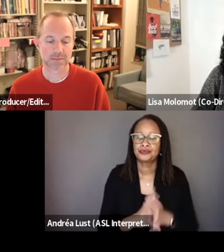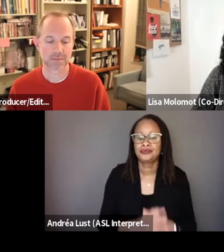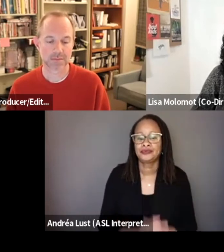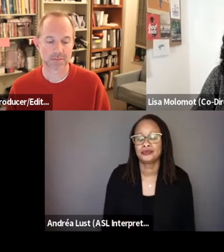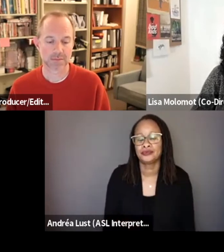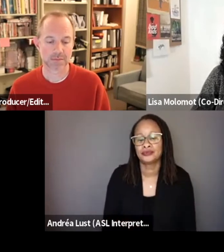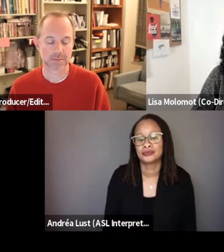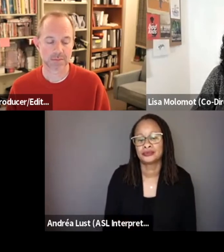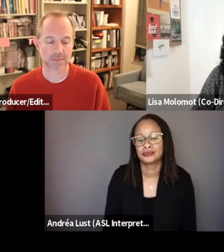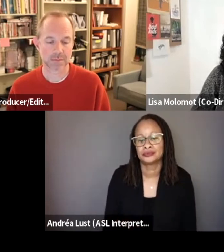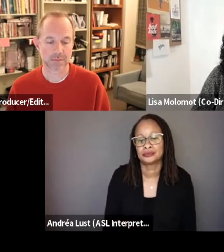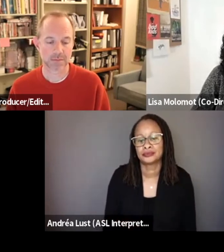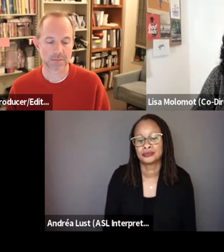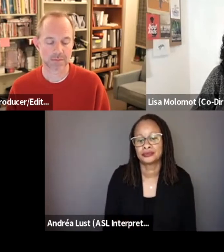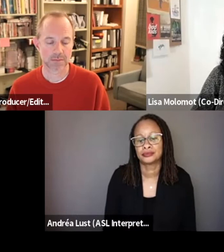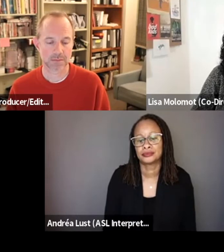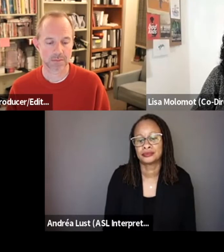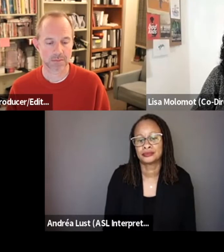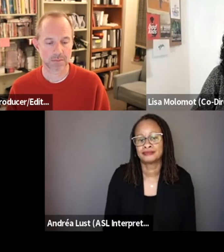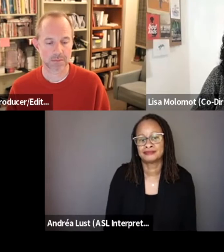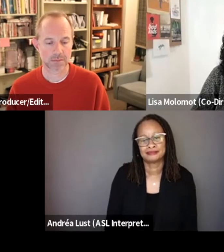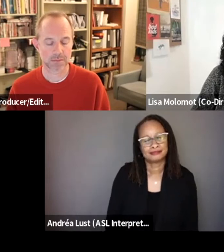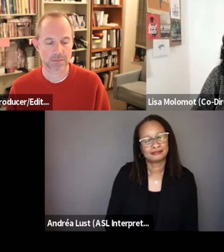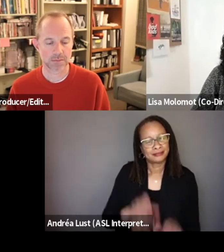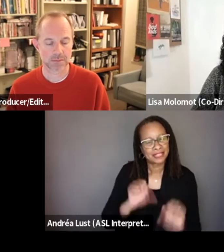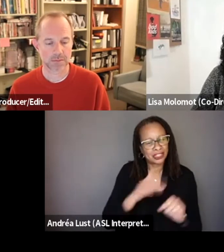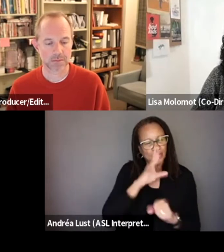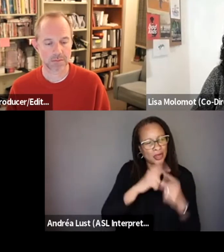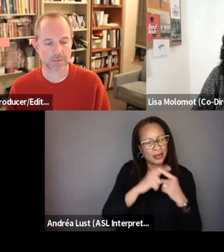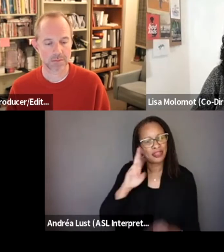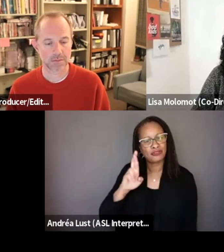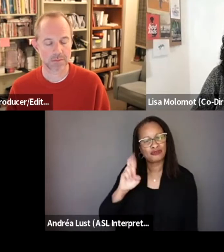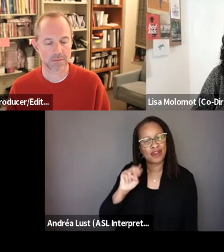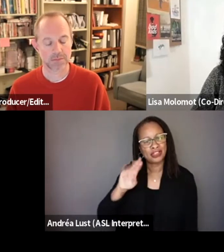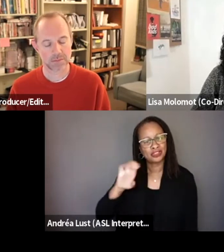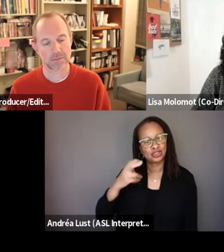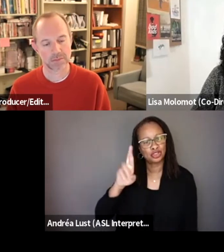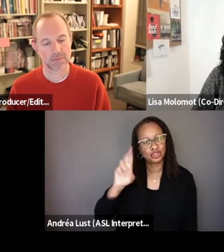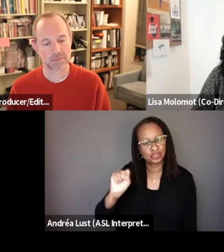Can you talk about the ranchers and trying to get them on film and what that experience is like?